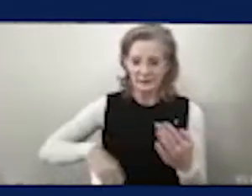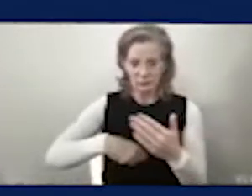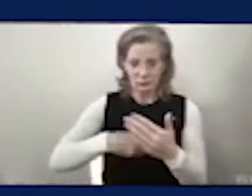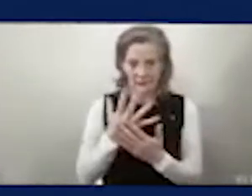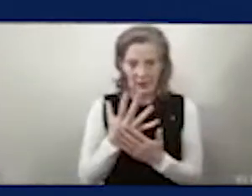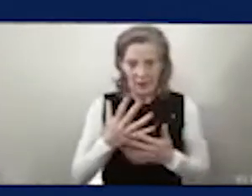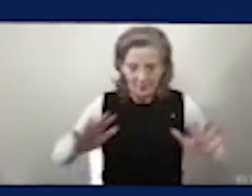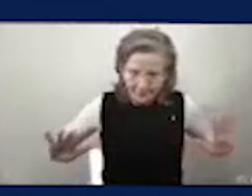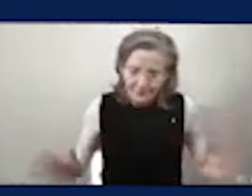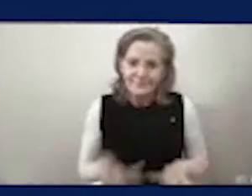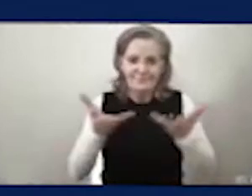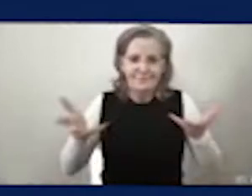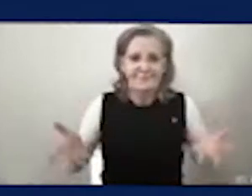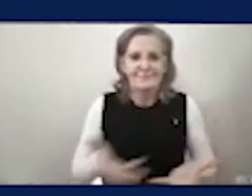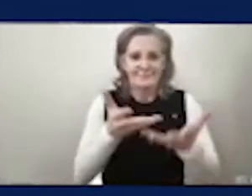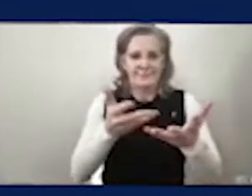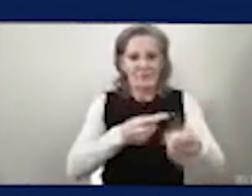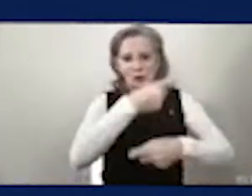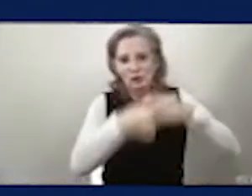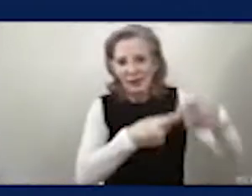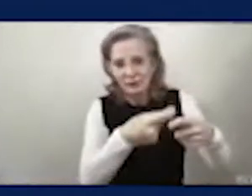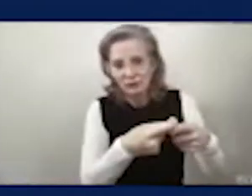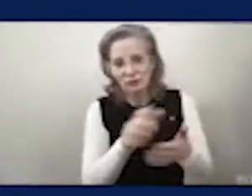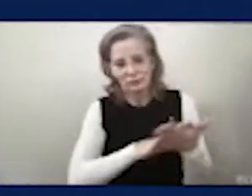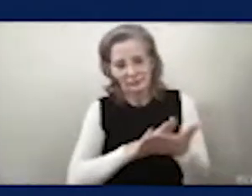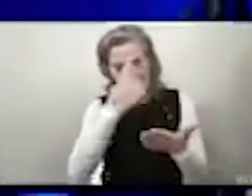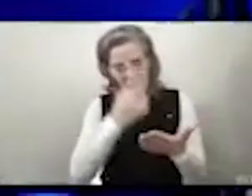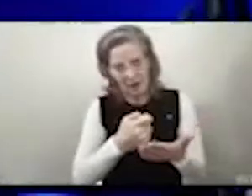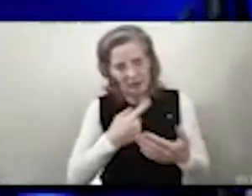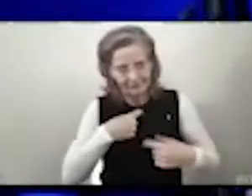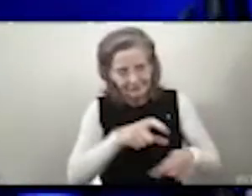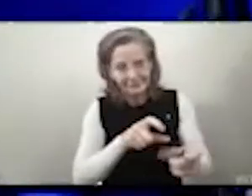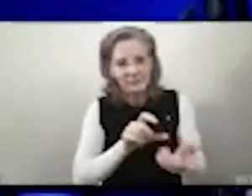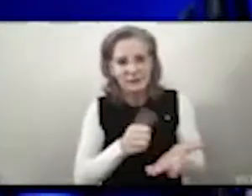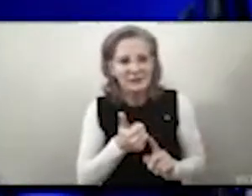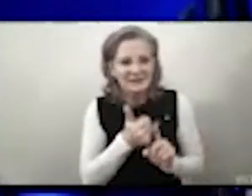sustained action and improvement. We were pleased to see in the Scottish